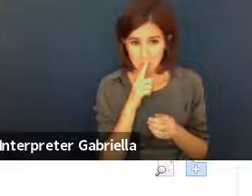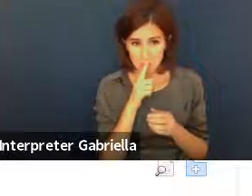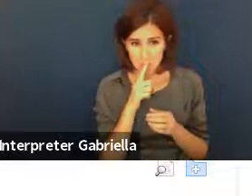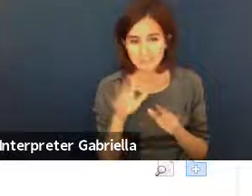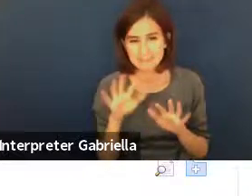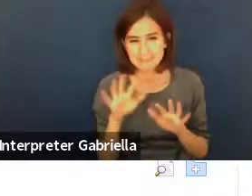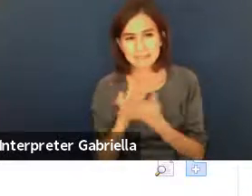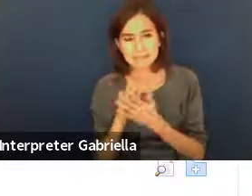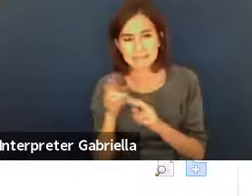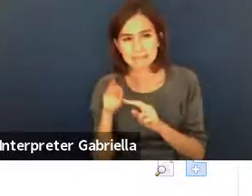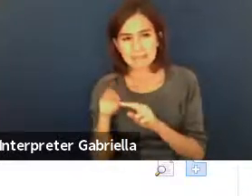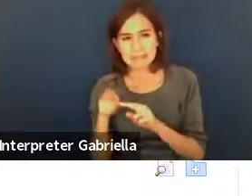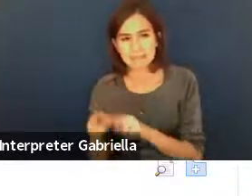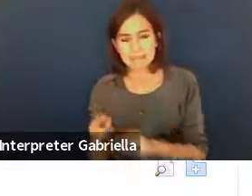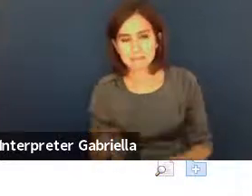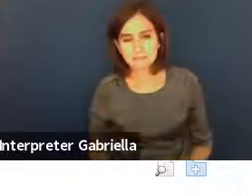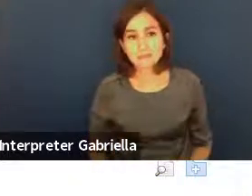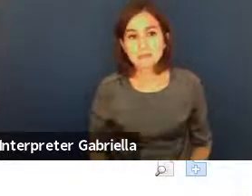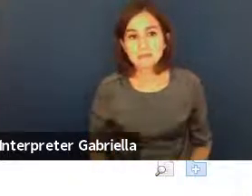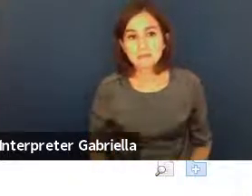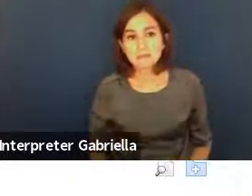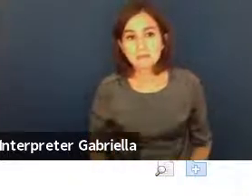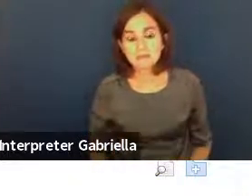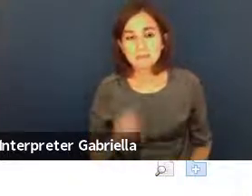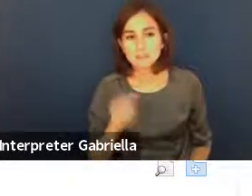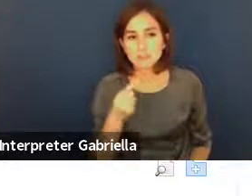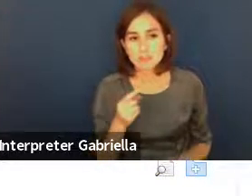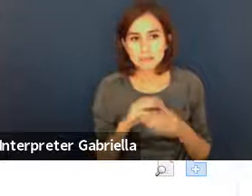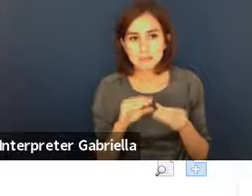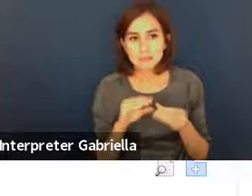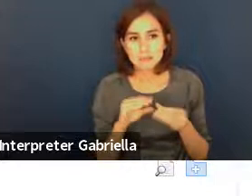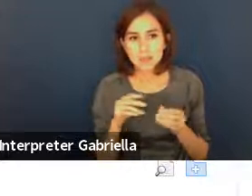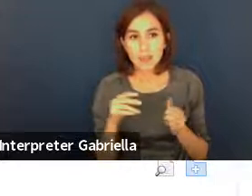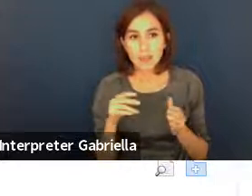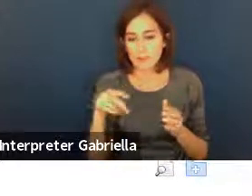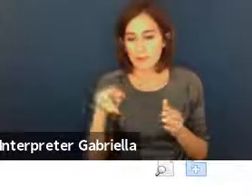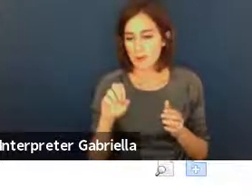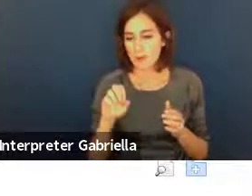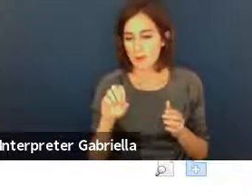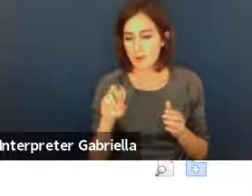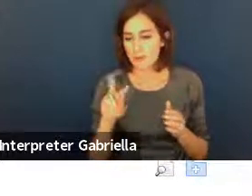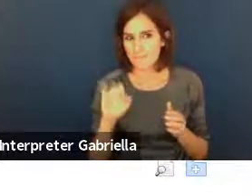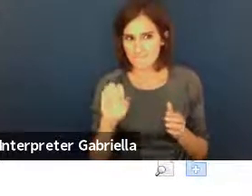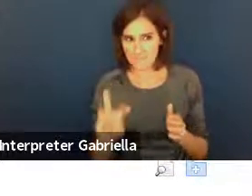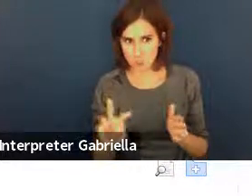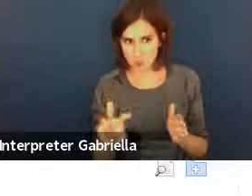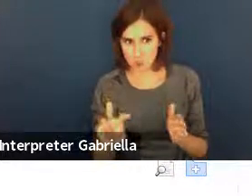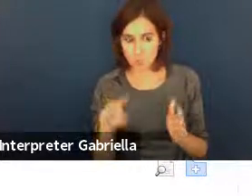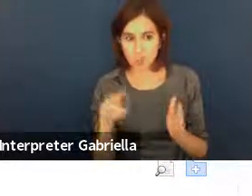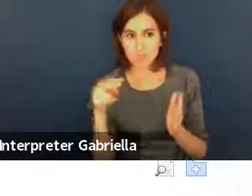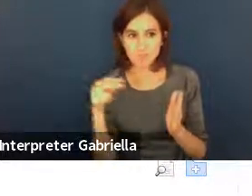Linda Kobashigawa: Purchase the ones that just a preview or adopt this open ebook to means it's just it's openly available, it's ready to go.